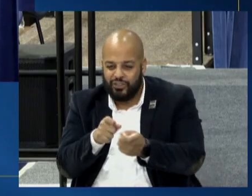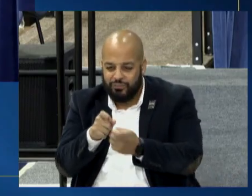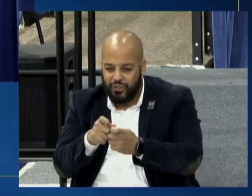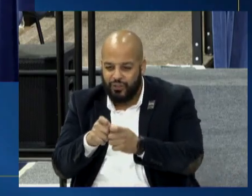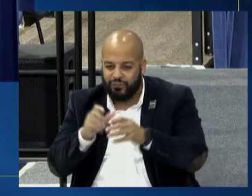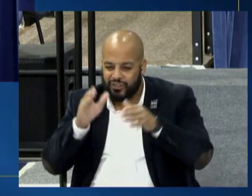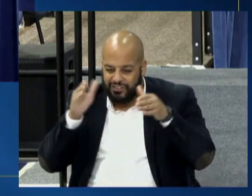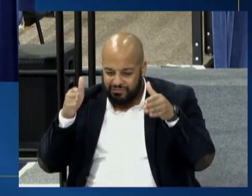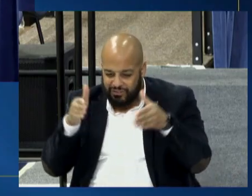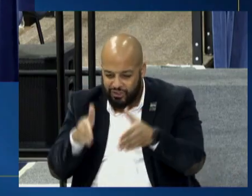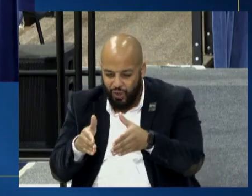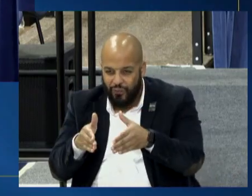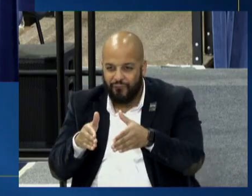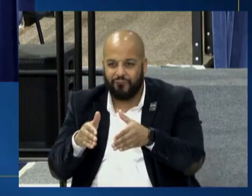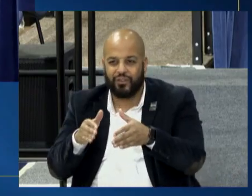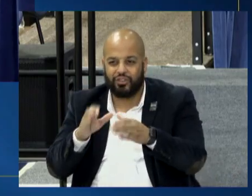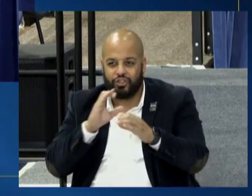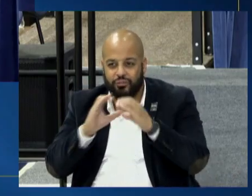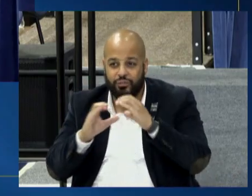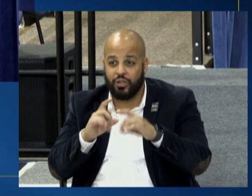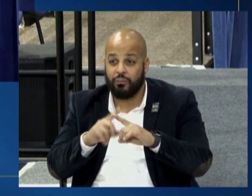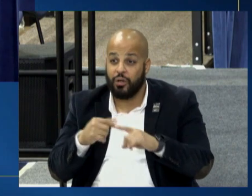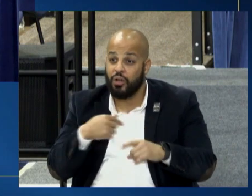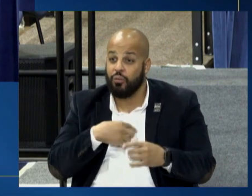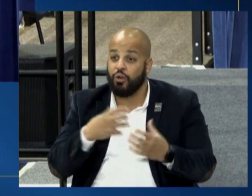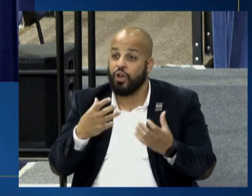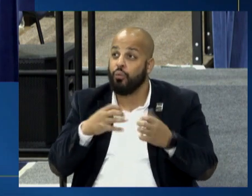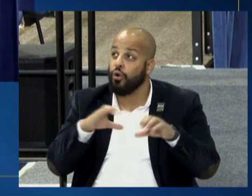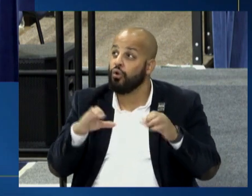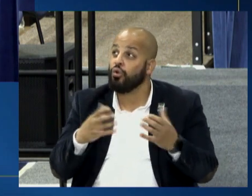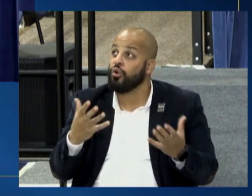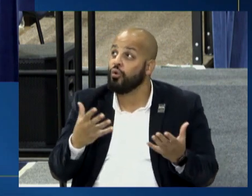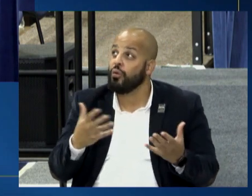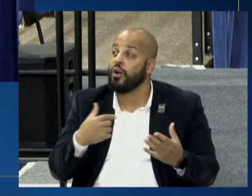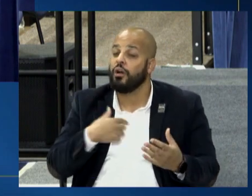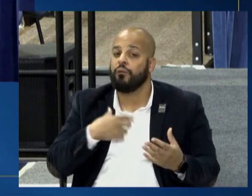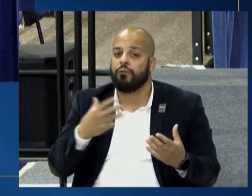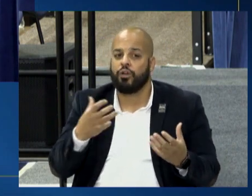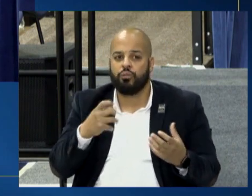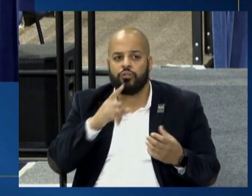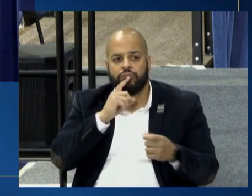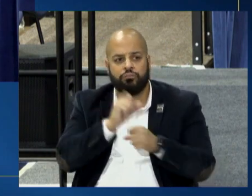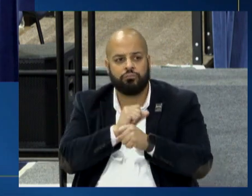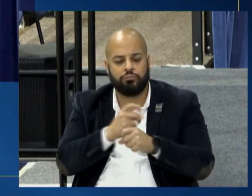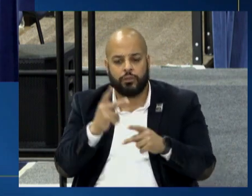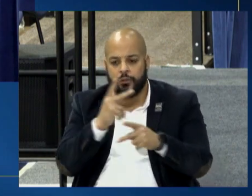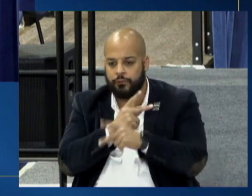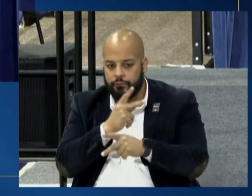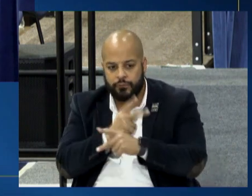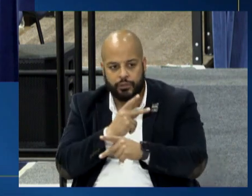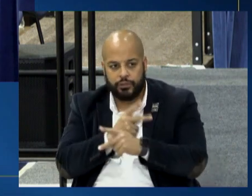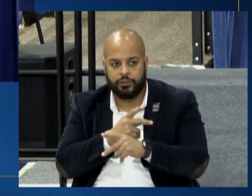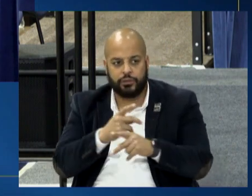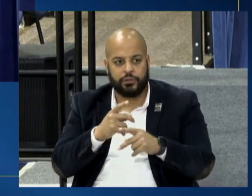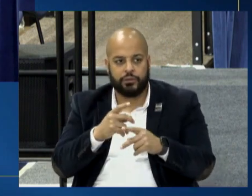indication. And what we want to do in that sort of scaling -- scalable solutions sector is say,